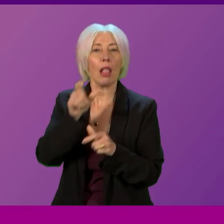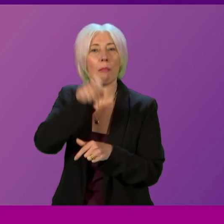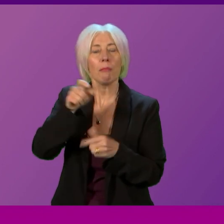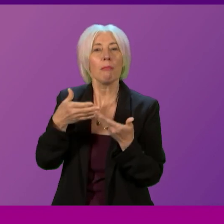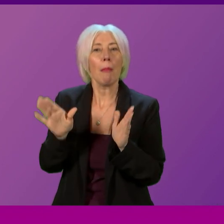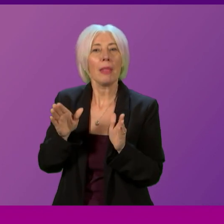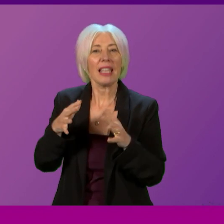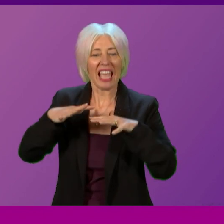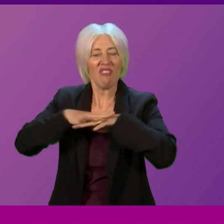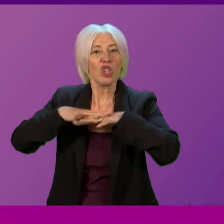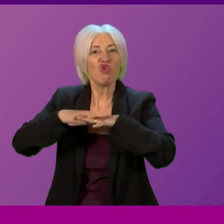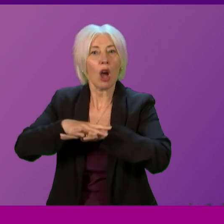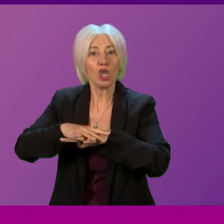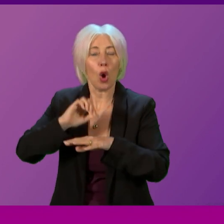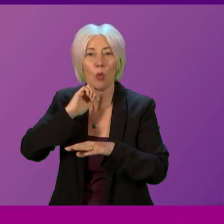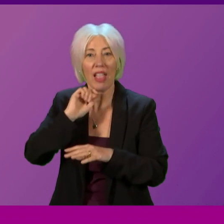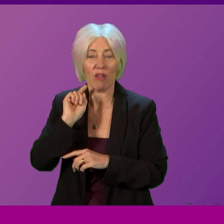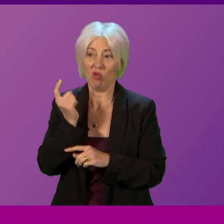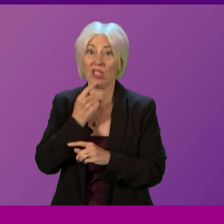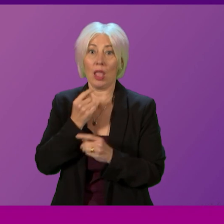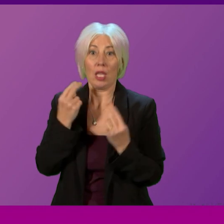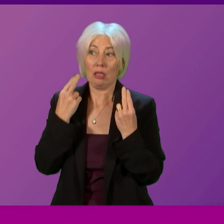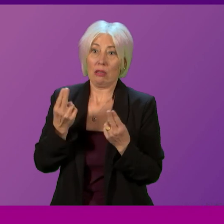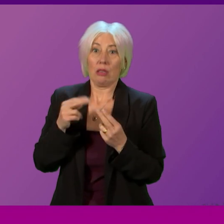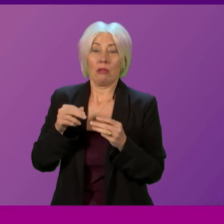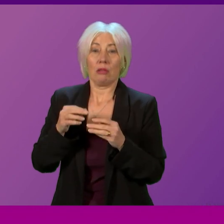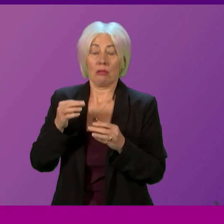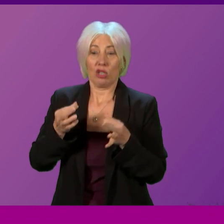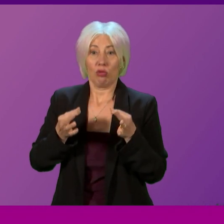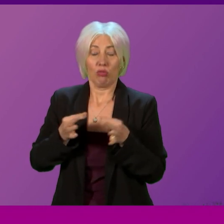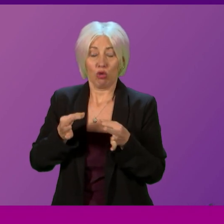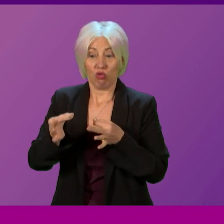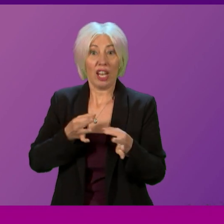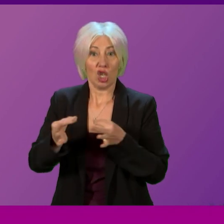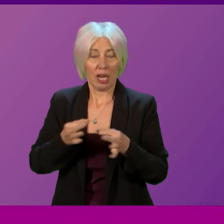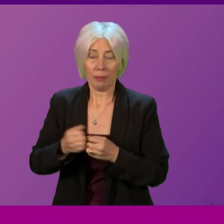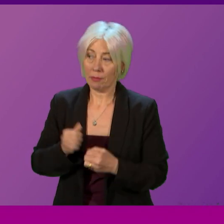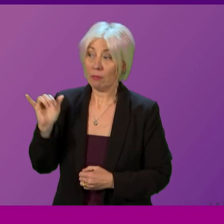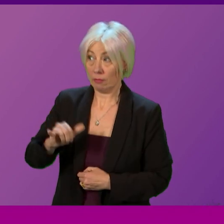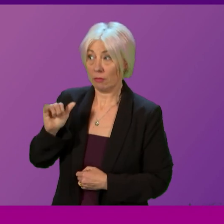I am happy to look into that and of course it is important that those principles are